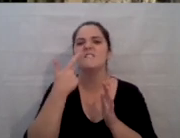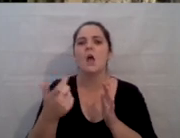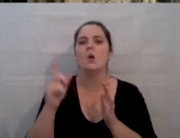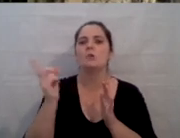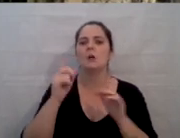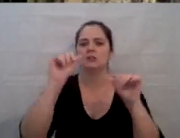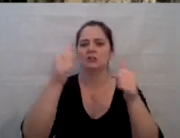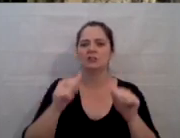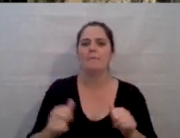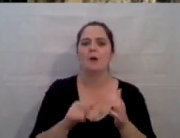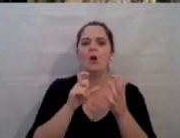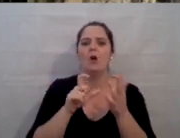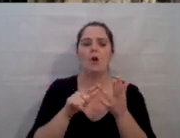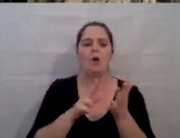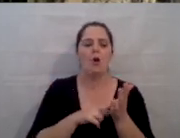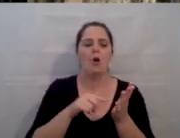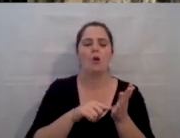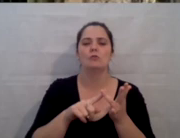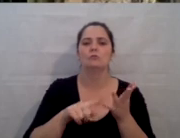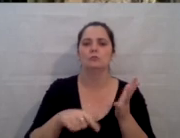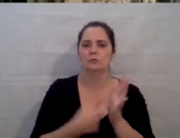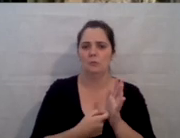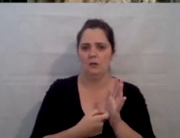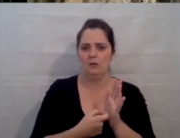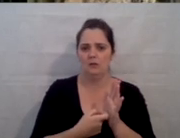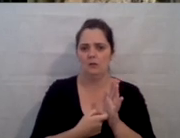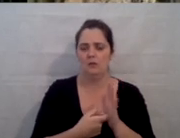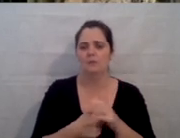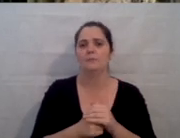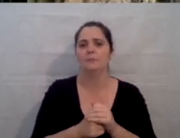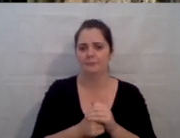enclose the entire body in a monoline. It'll flatten it out, make it very dead.